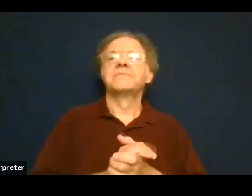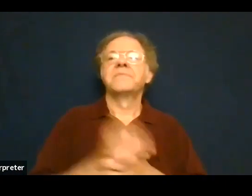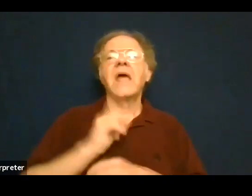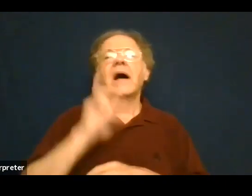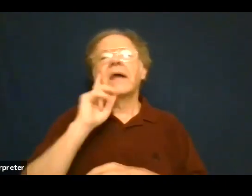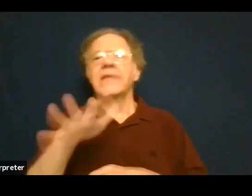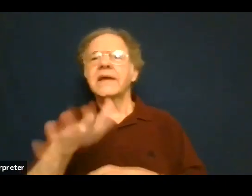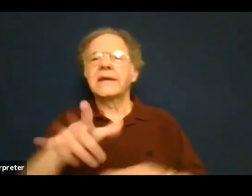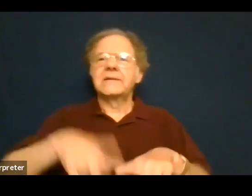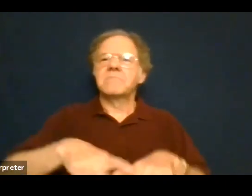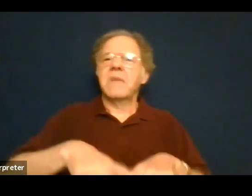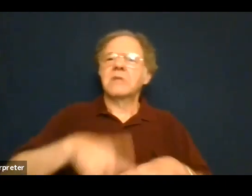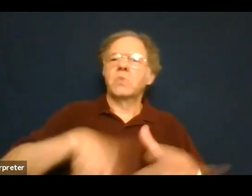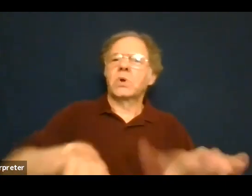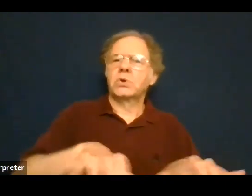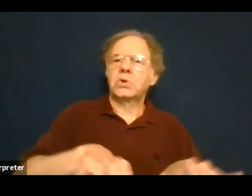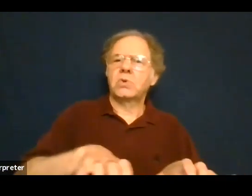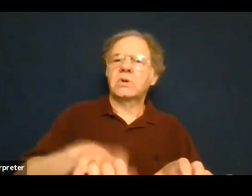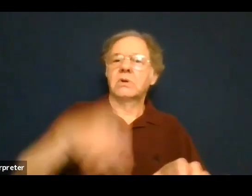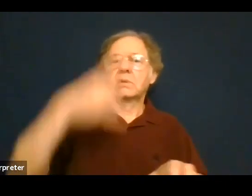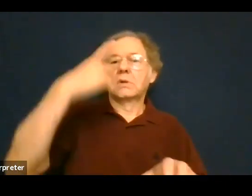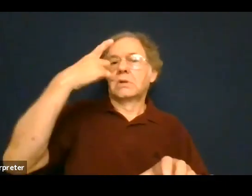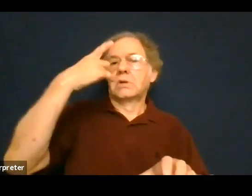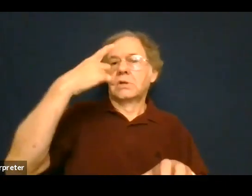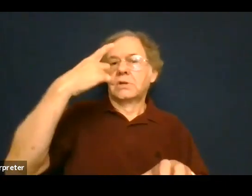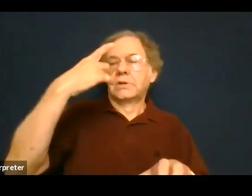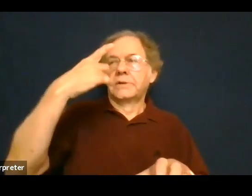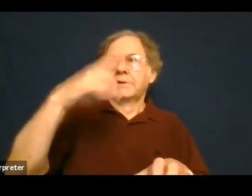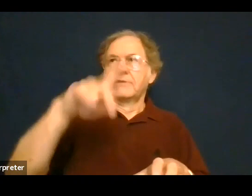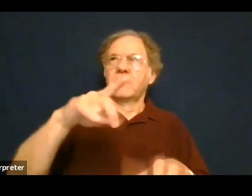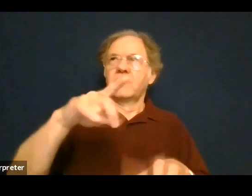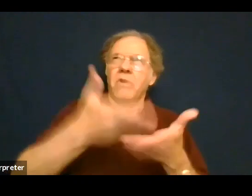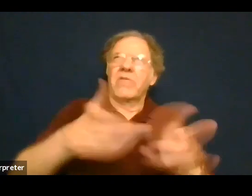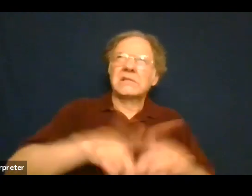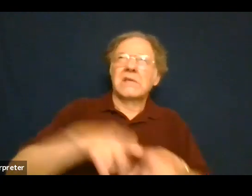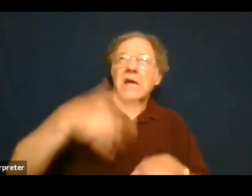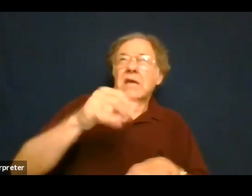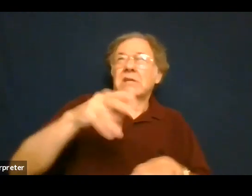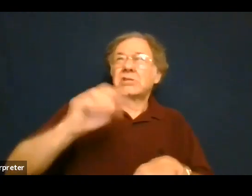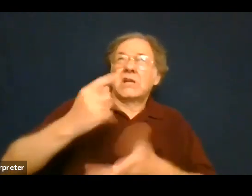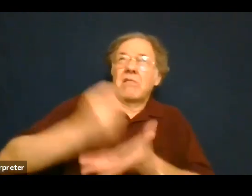Again, I think for things like gene therapies or even stem cell therapies, starting